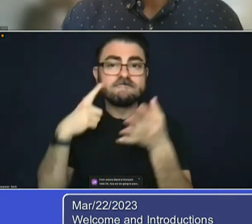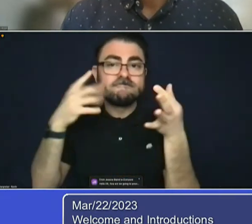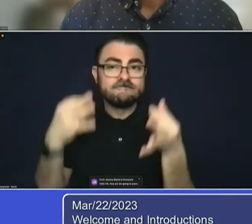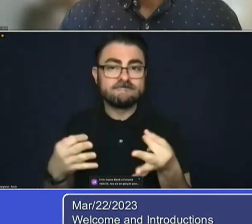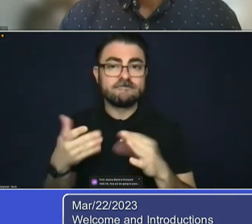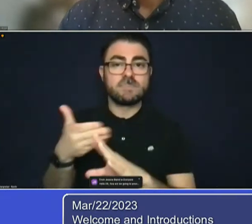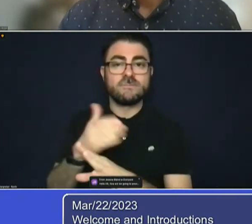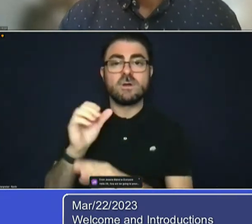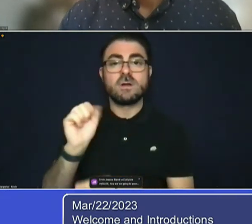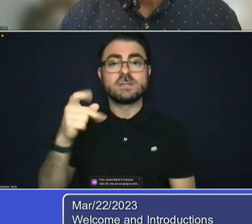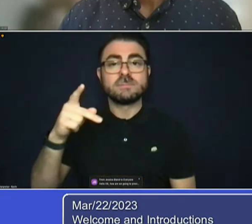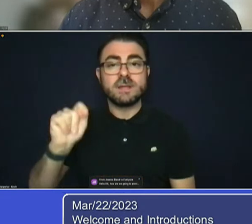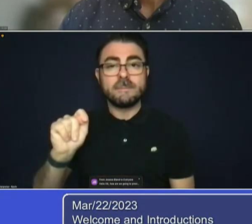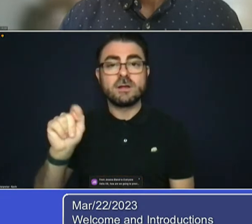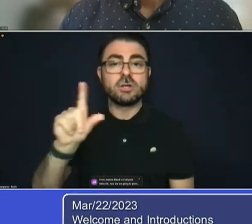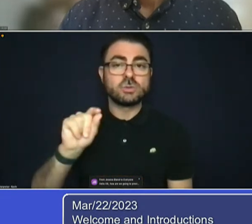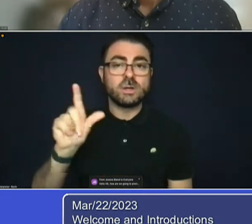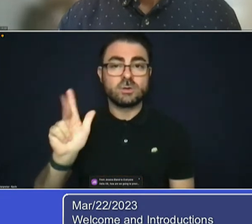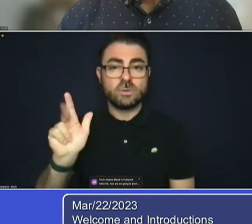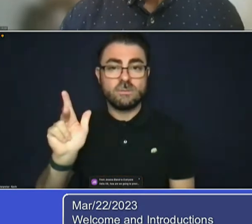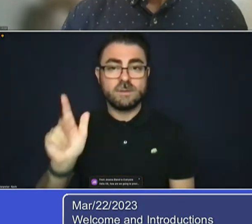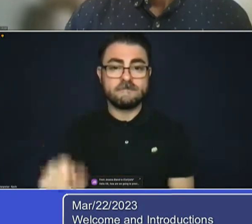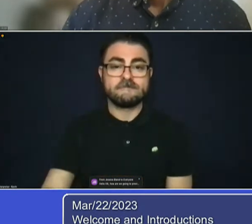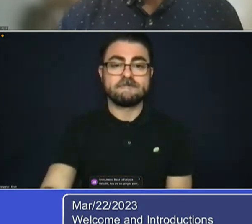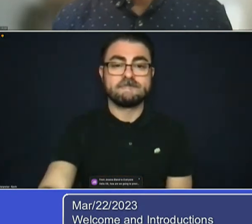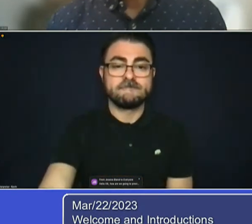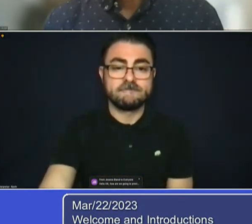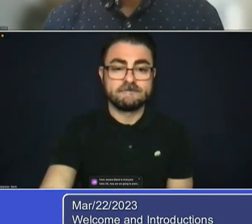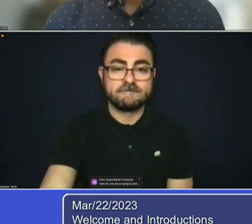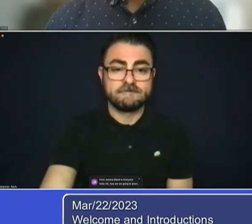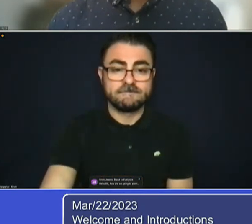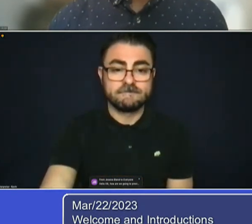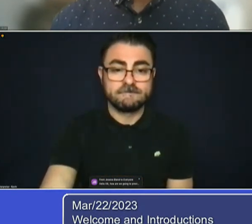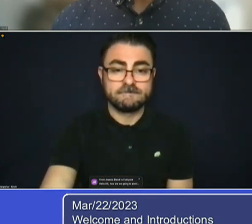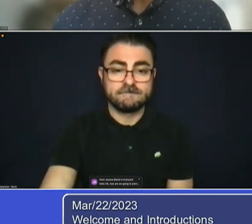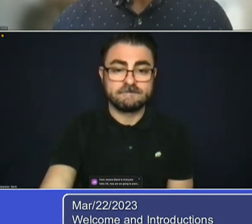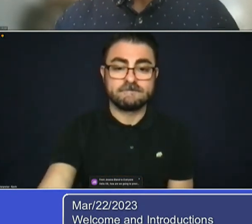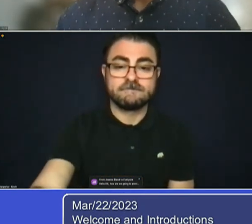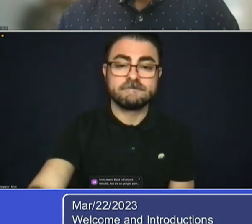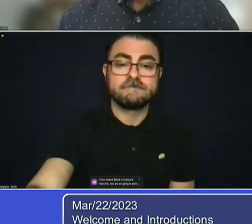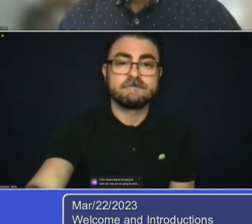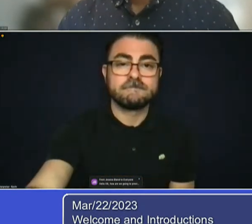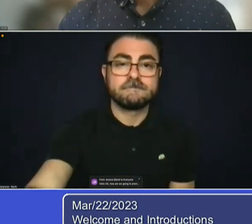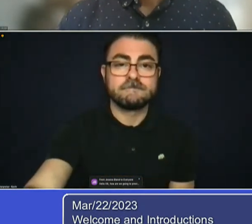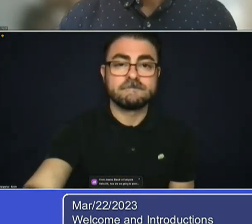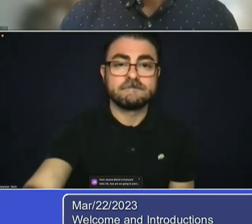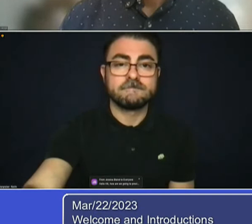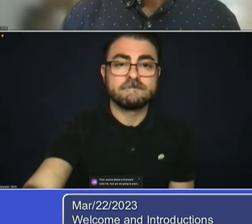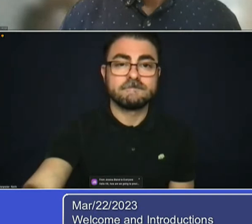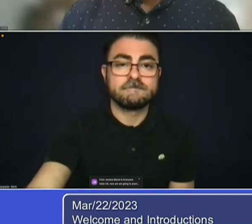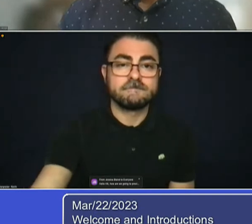SUGGESTIONS TO THE CITY COUNCIL, AND HOPEFULLY APPROVAL IN